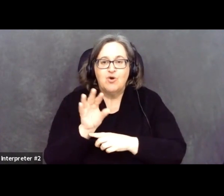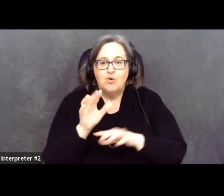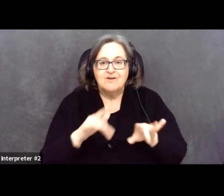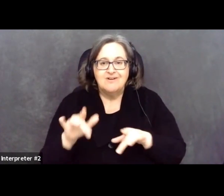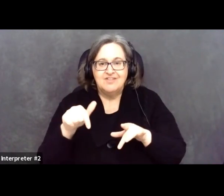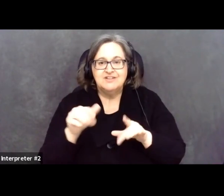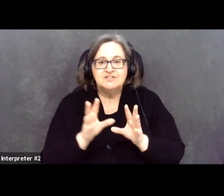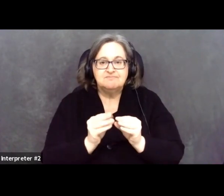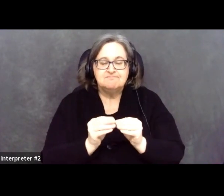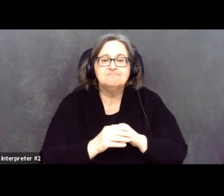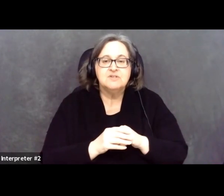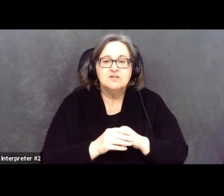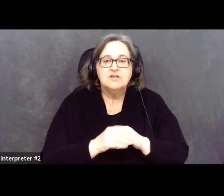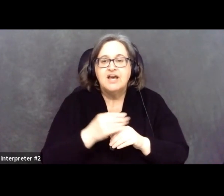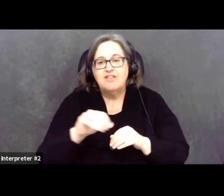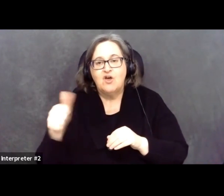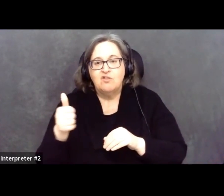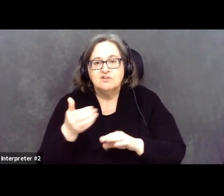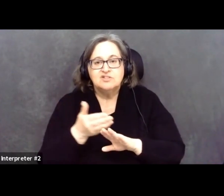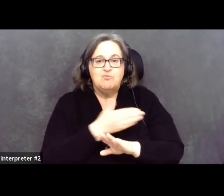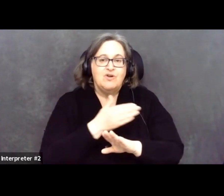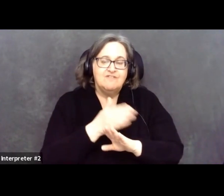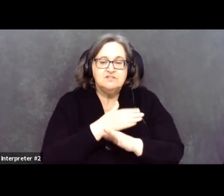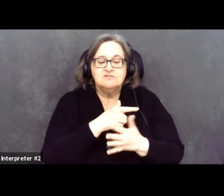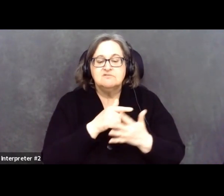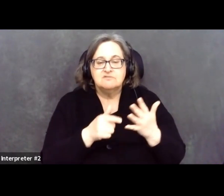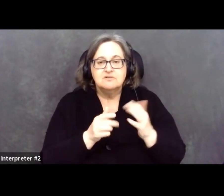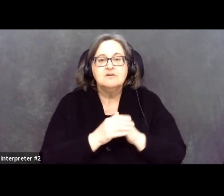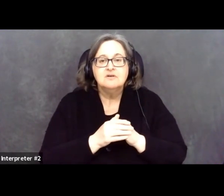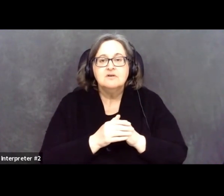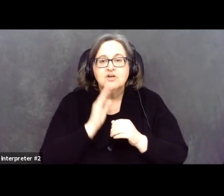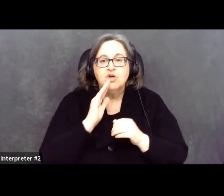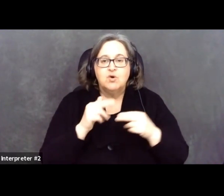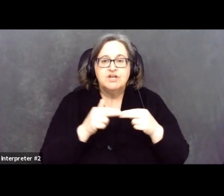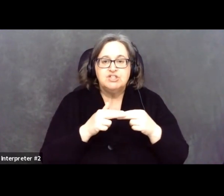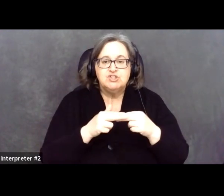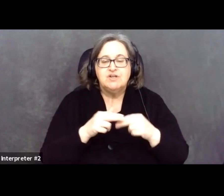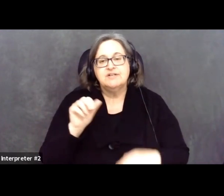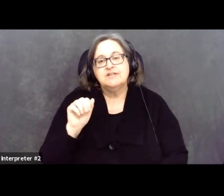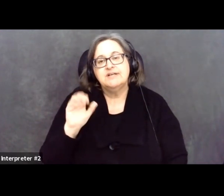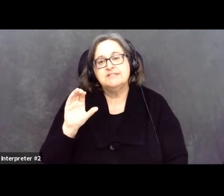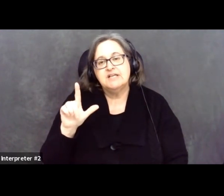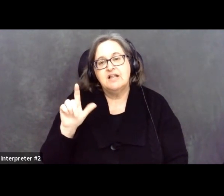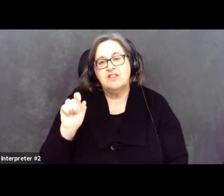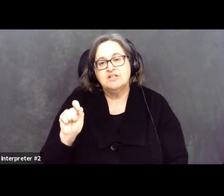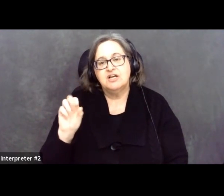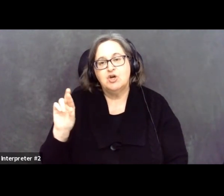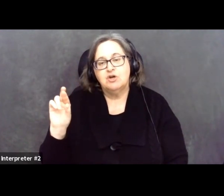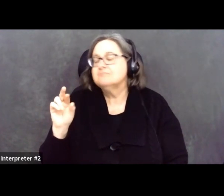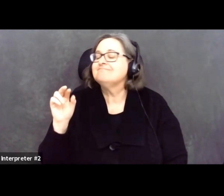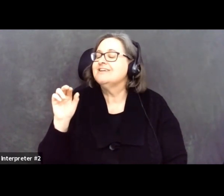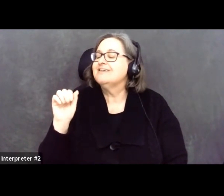and the others and the slides on ACL.gov website. We will send out information when that happens.